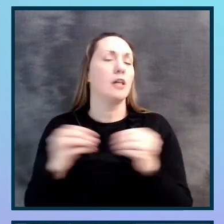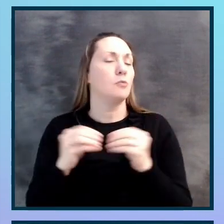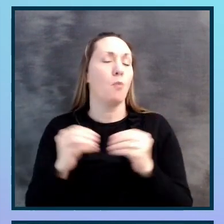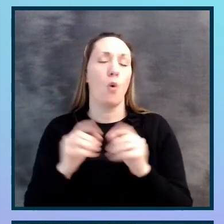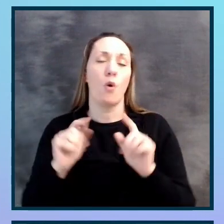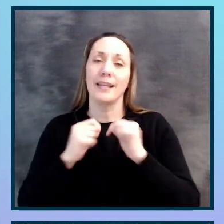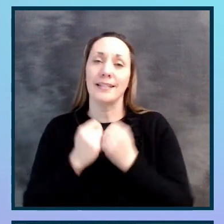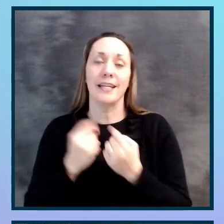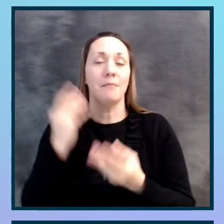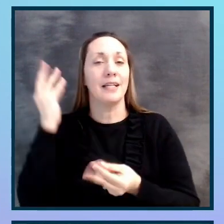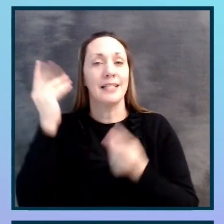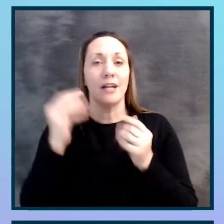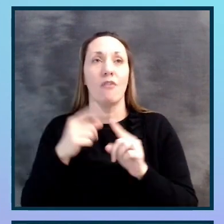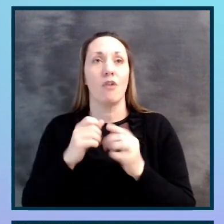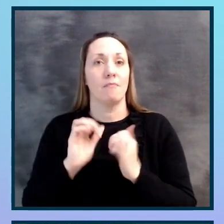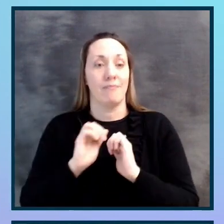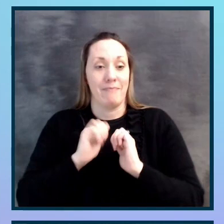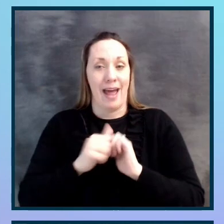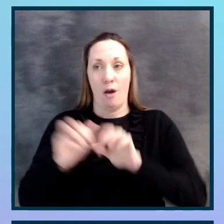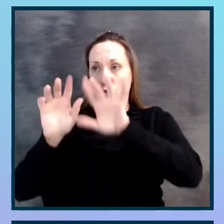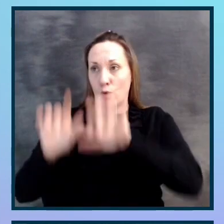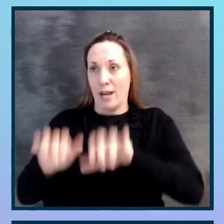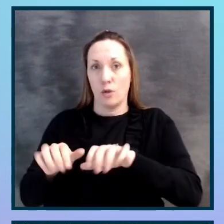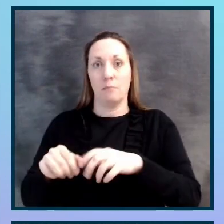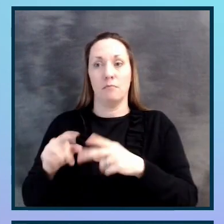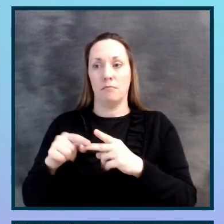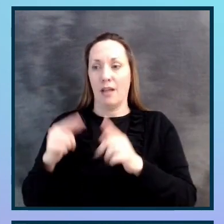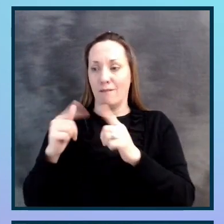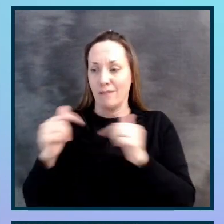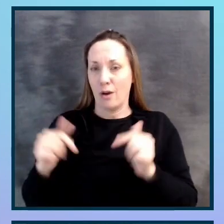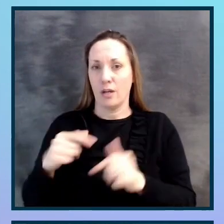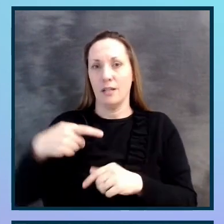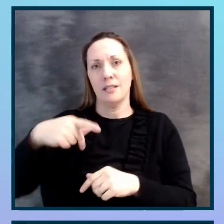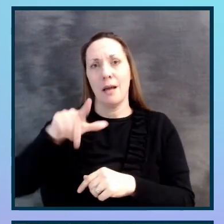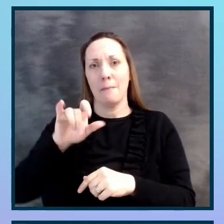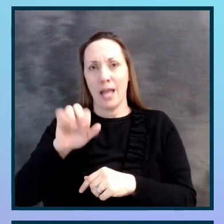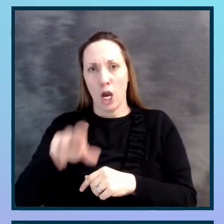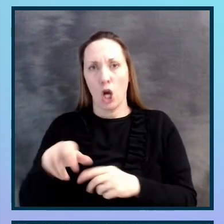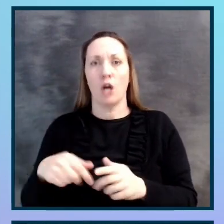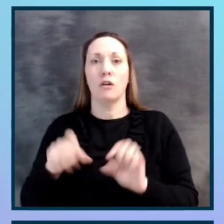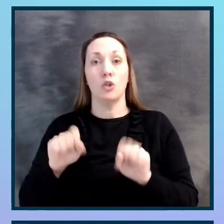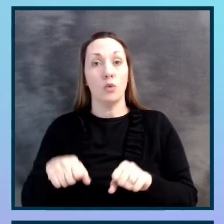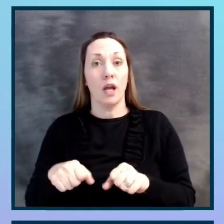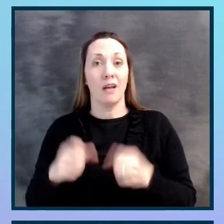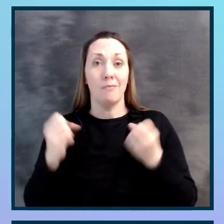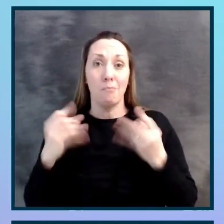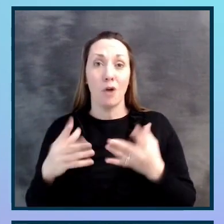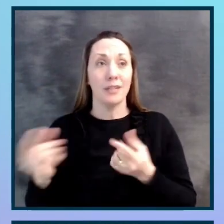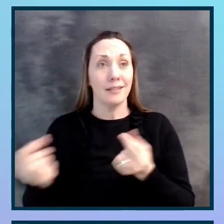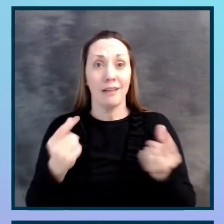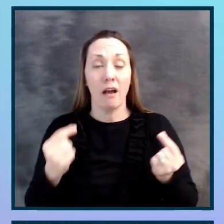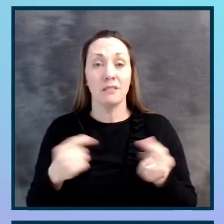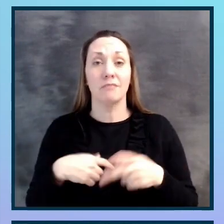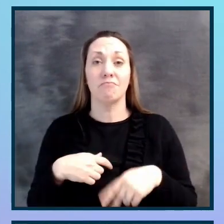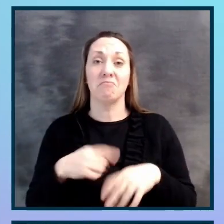from how transcripts and various players allow you to multitask, thinking about how this would work for users